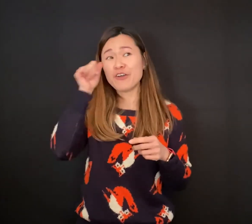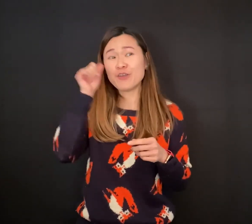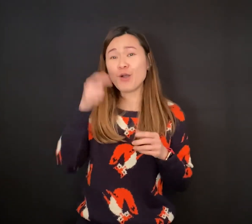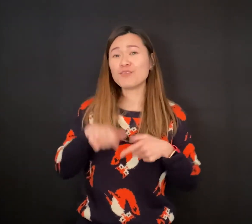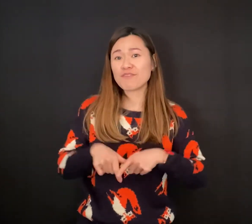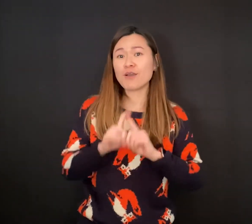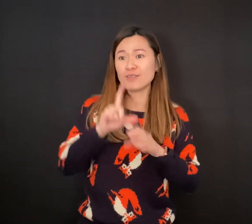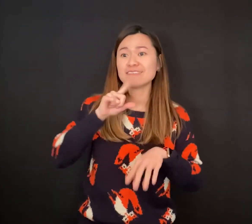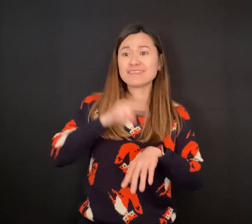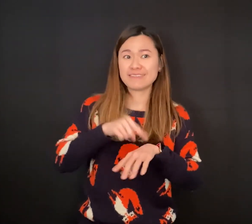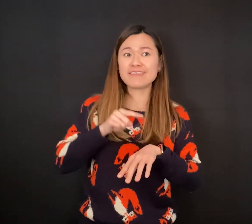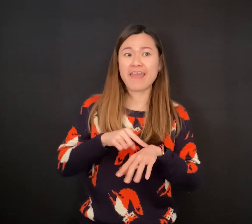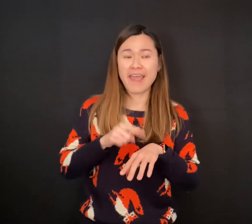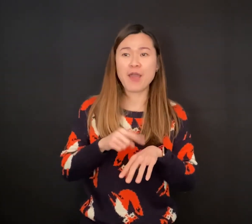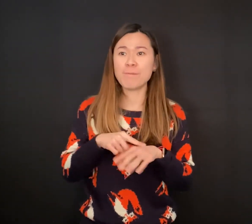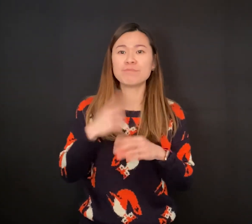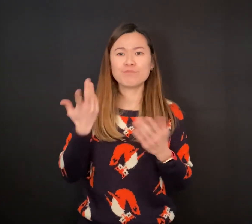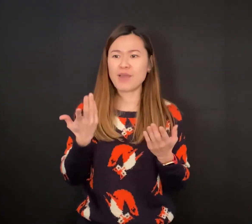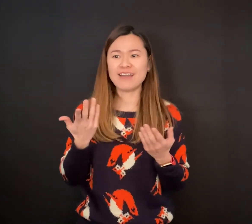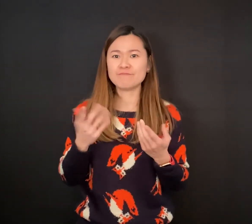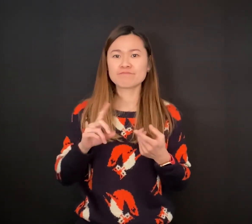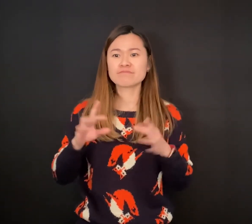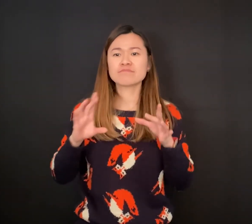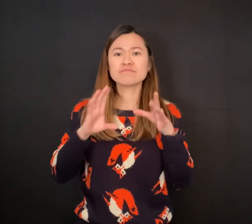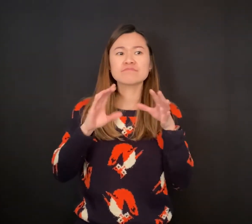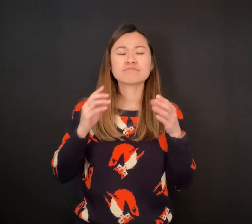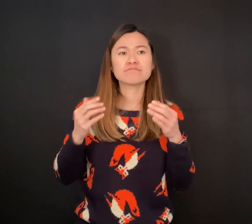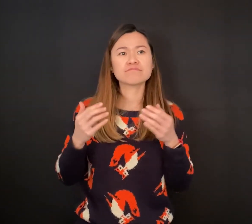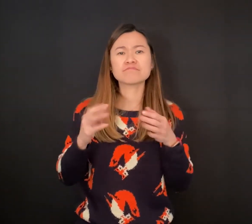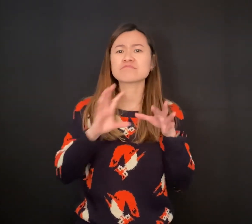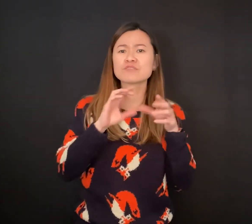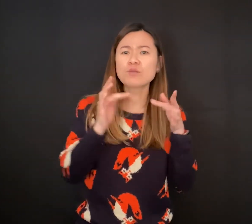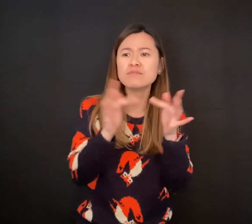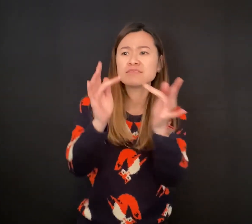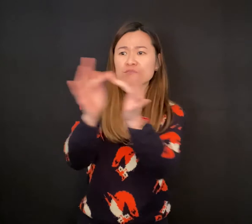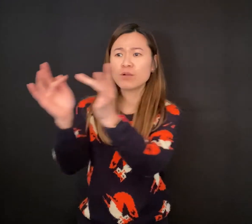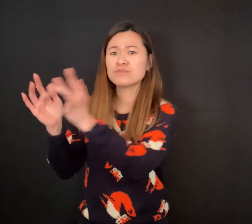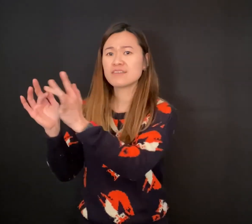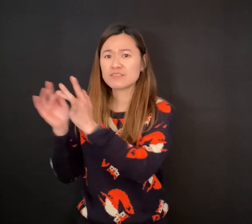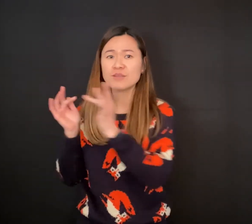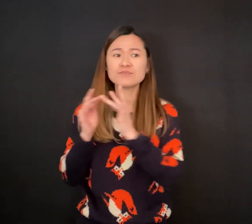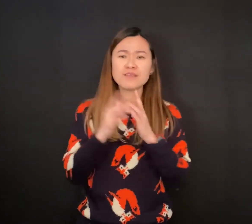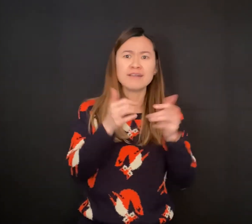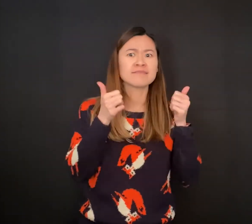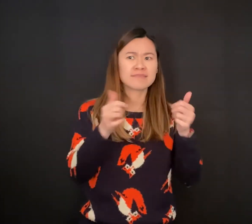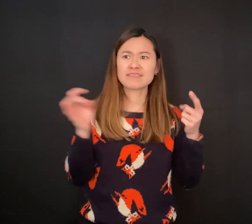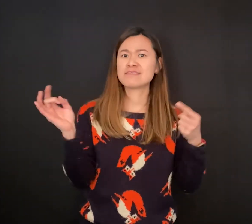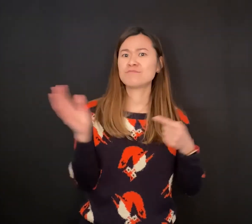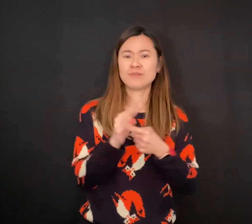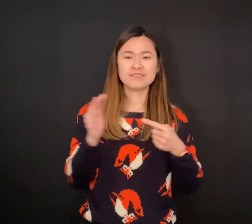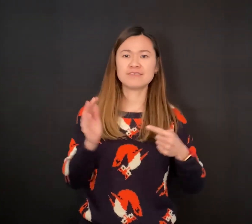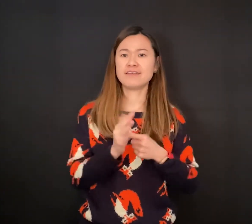I know it's a difficult time. Staying connected is so important.